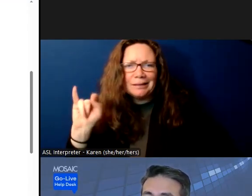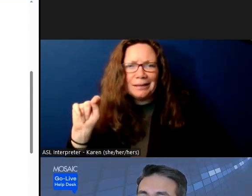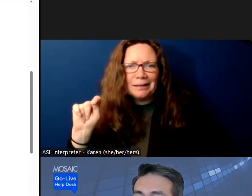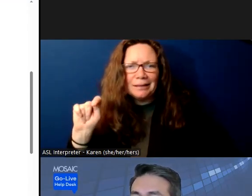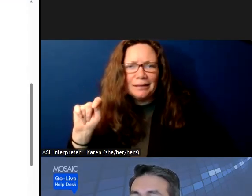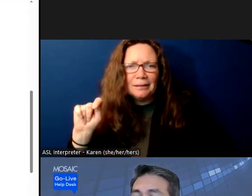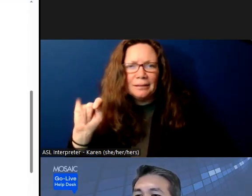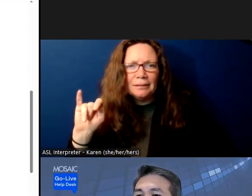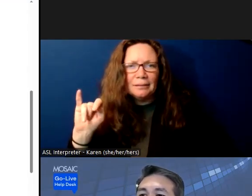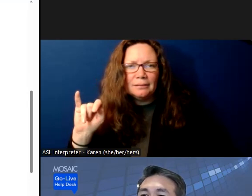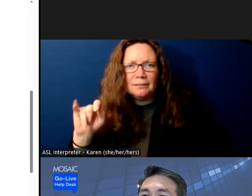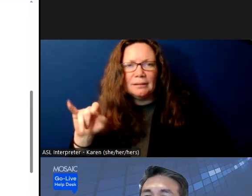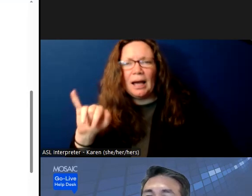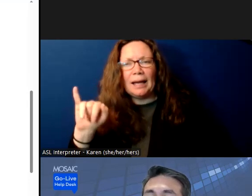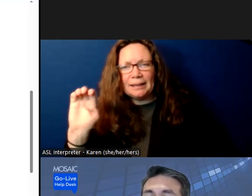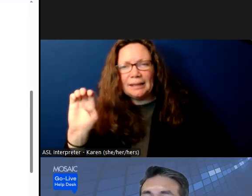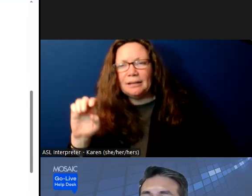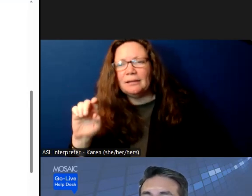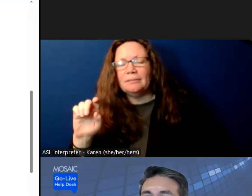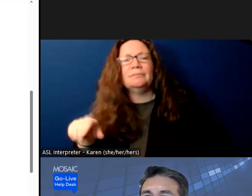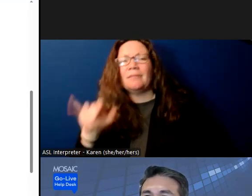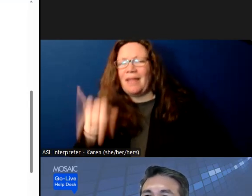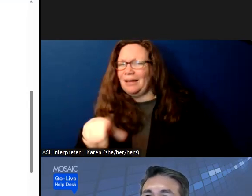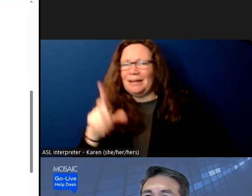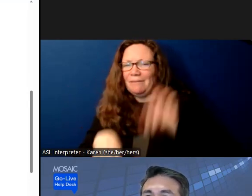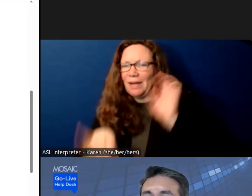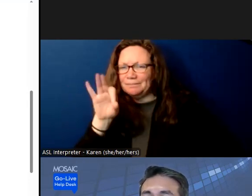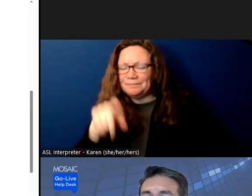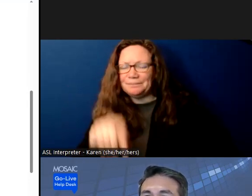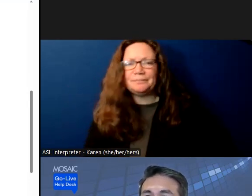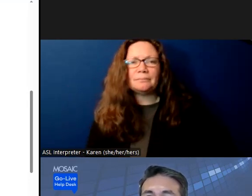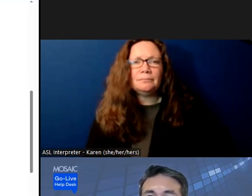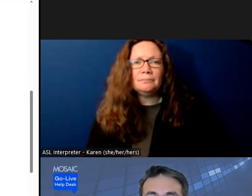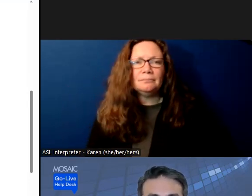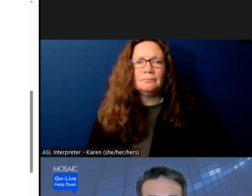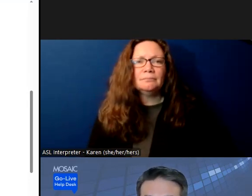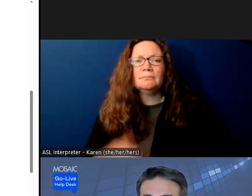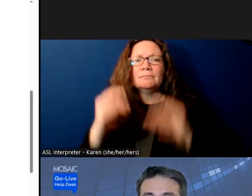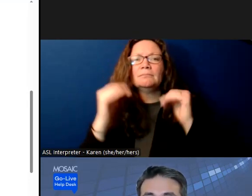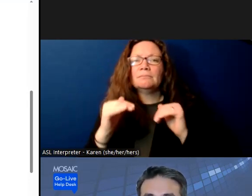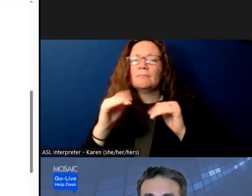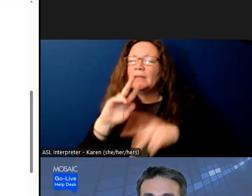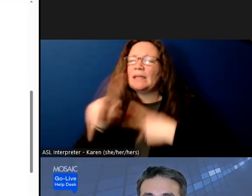transaction type of issue. I'm going to select some access through security interface.